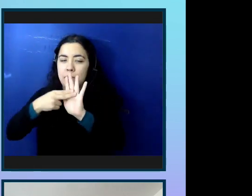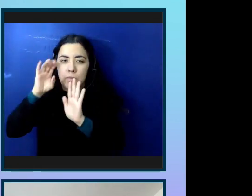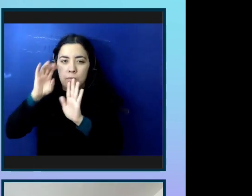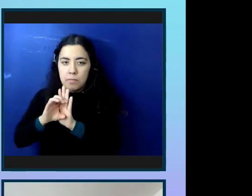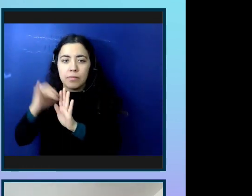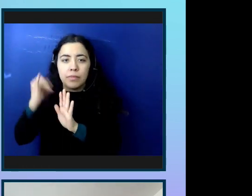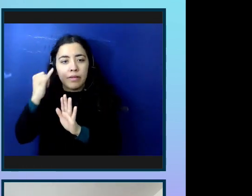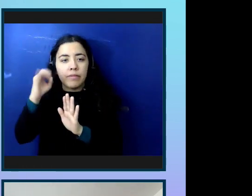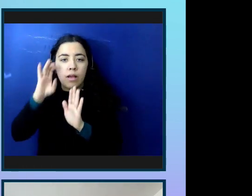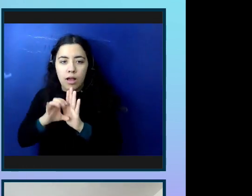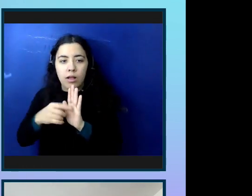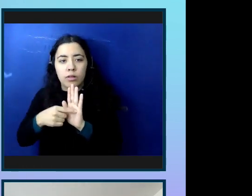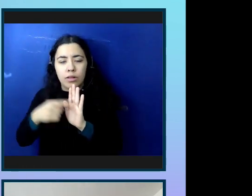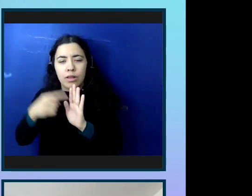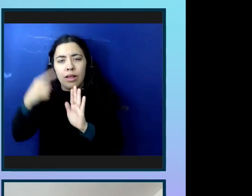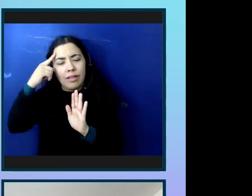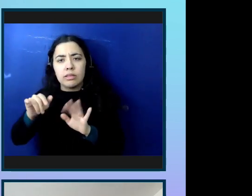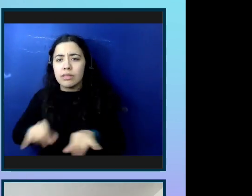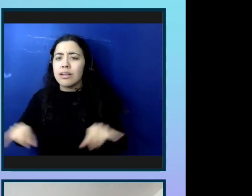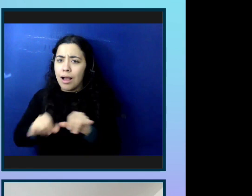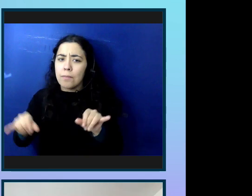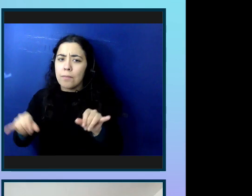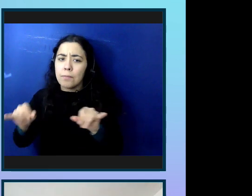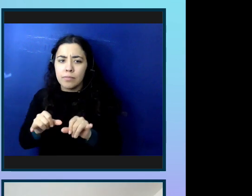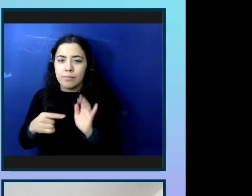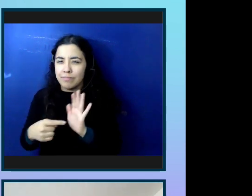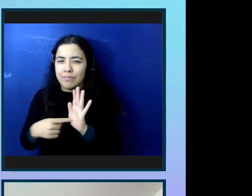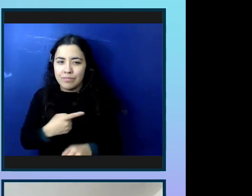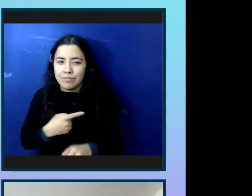that we think are really common, like a clock with a refresh button,